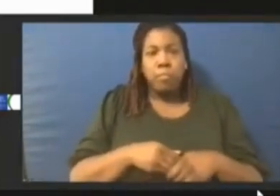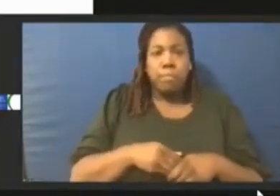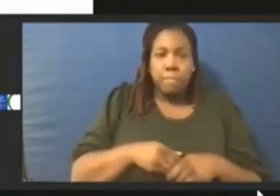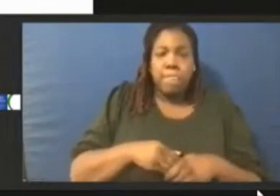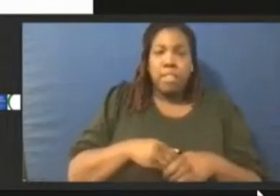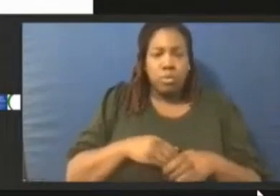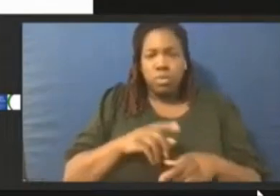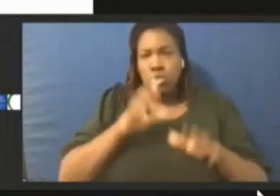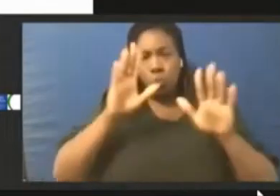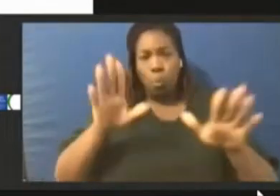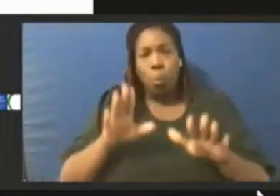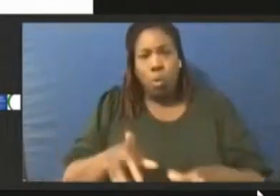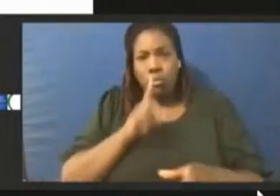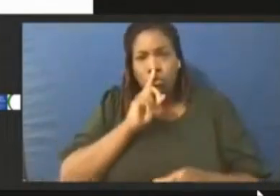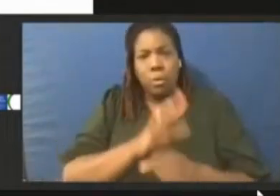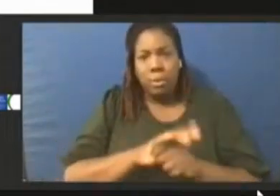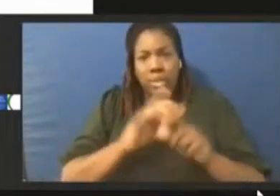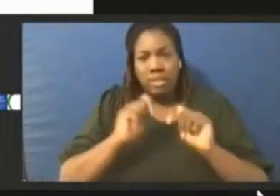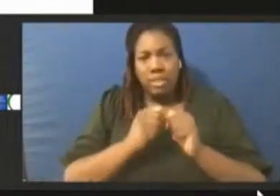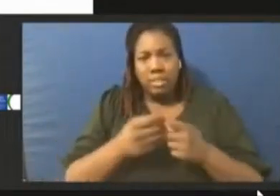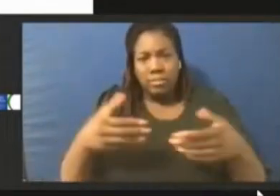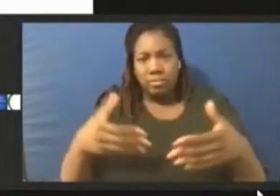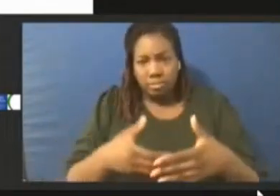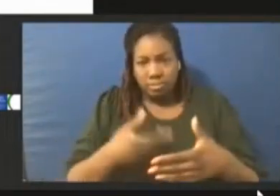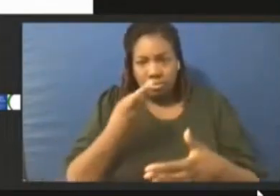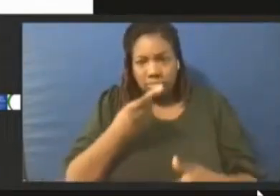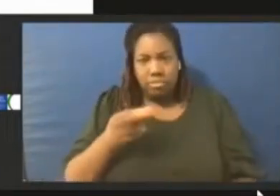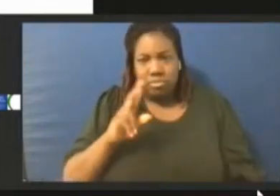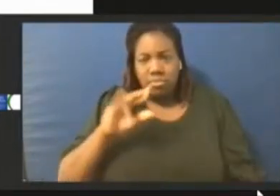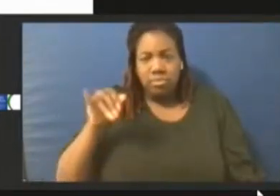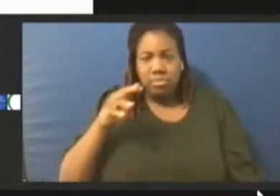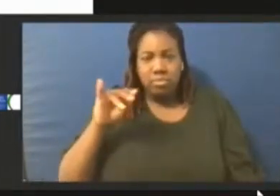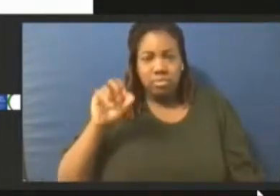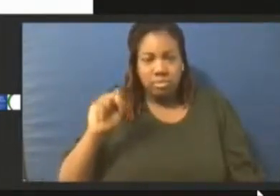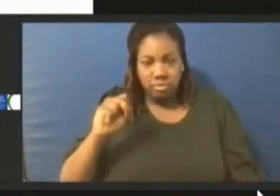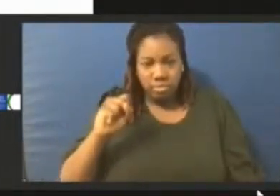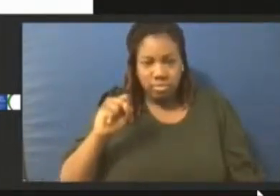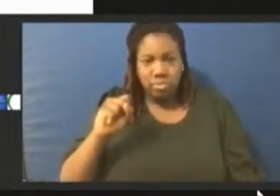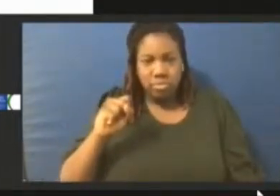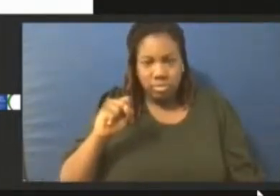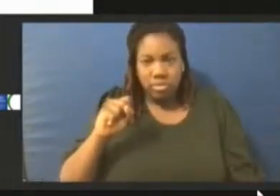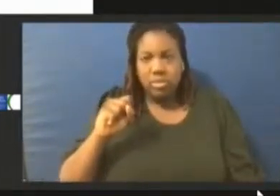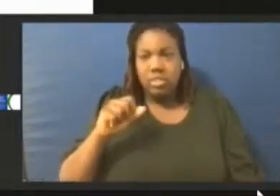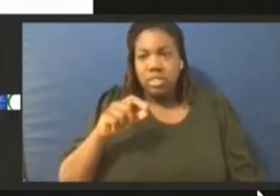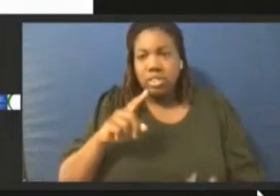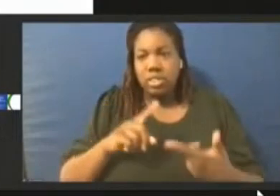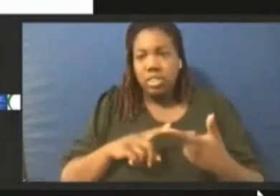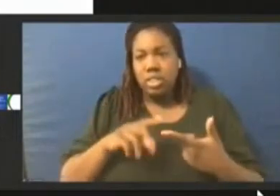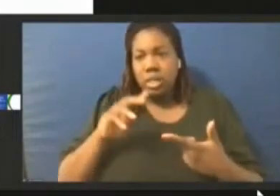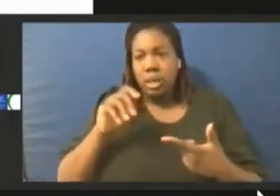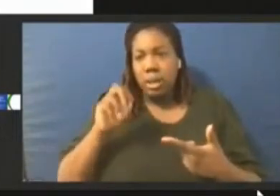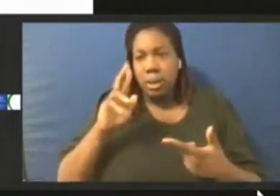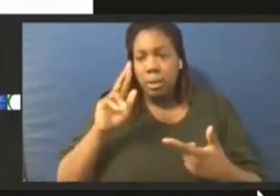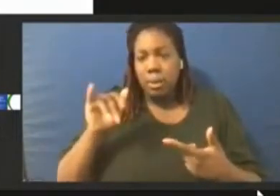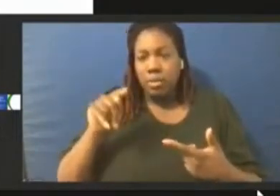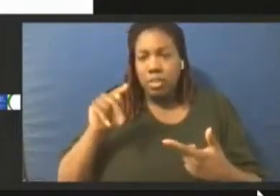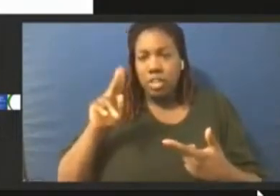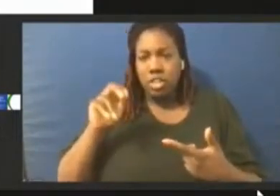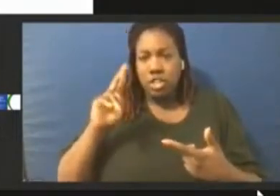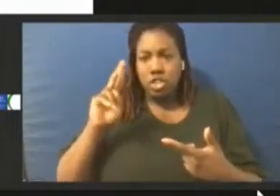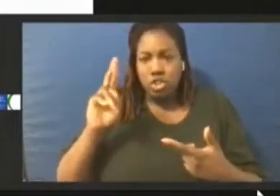Dr. James Hildreth, Vincent Toranzo, Mary Turner, Dr. Homer Venters, and Bobby Watts